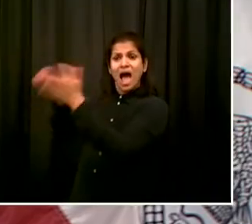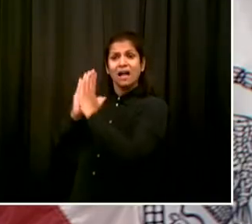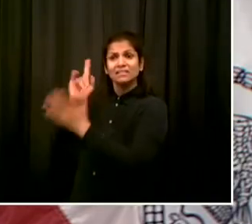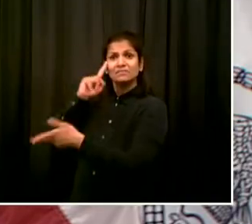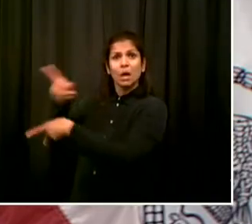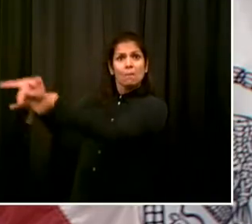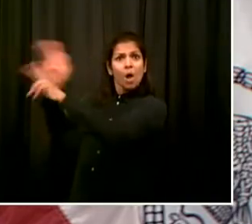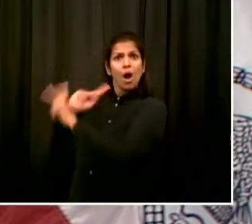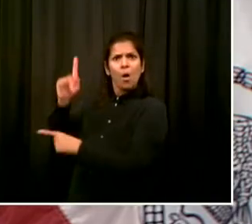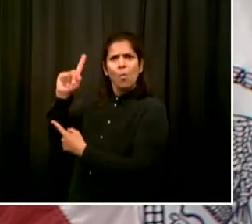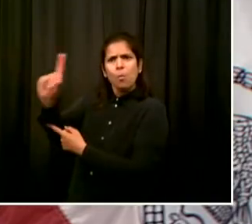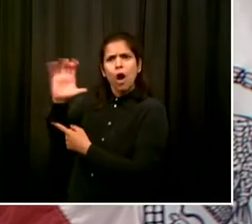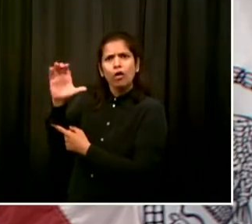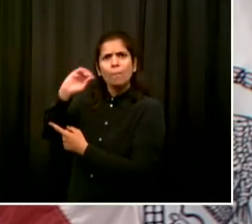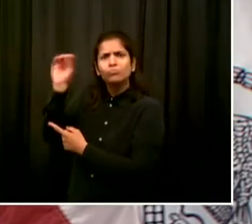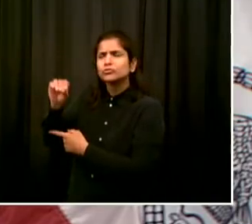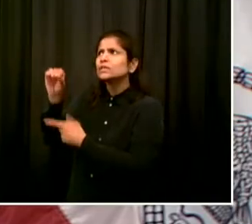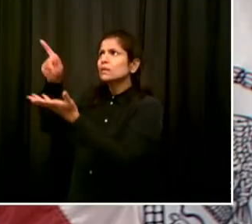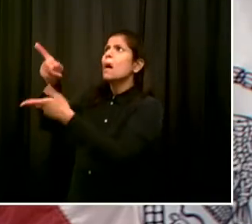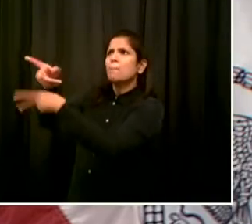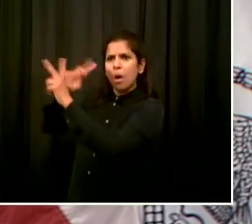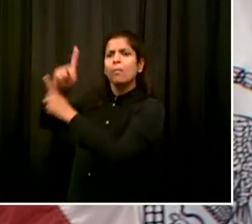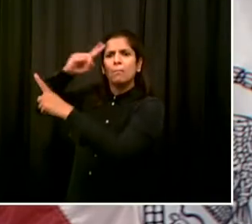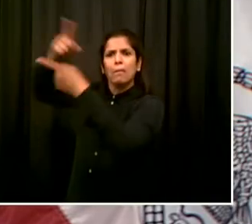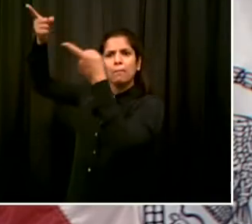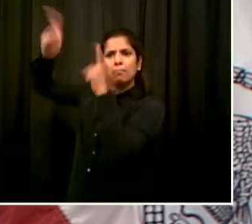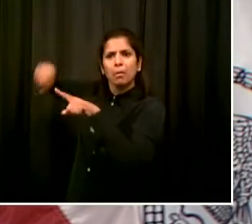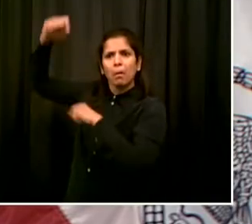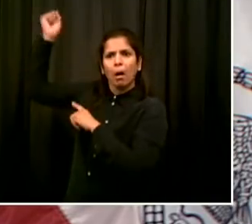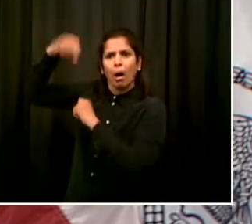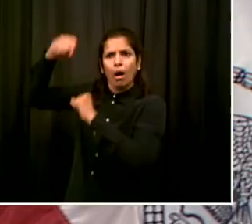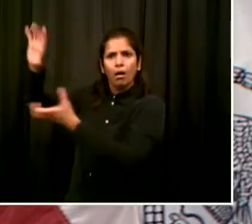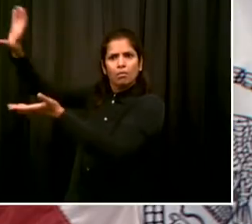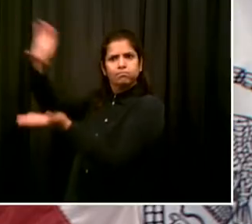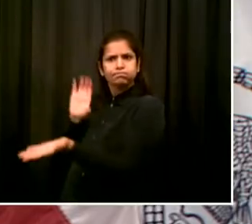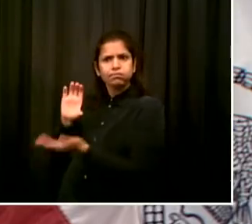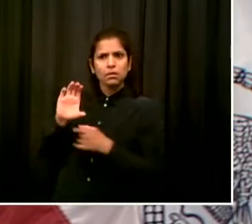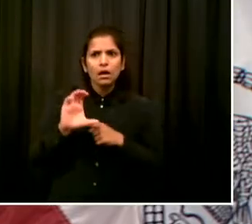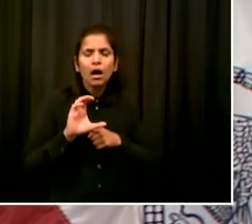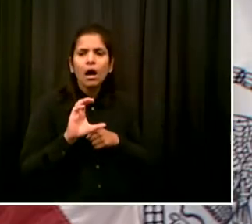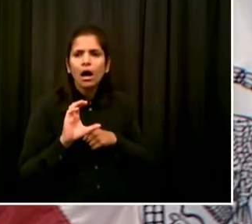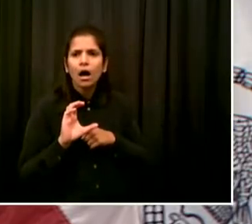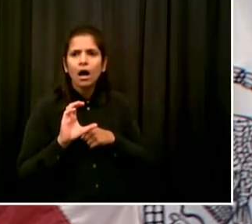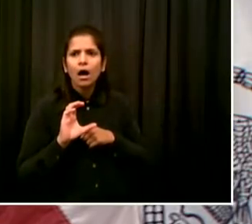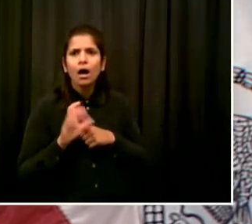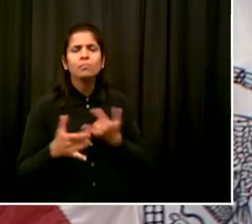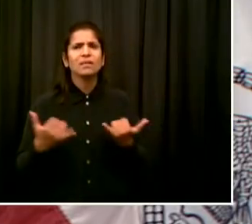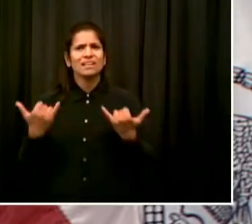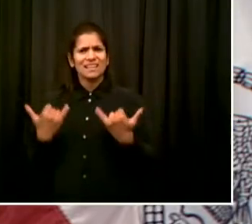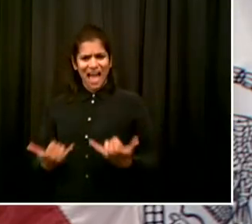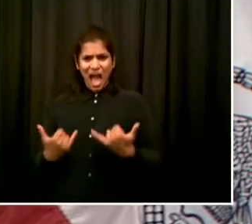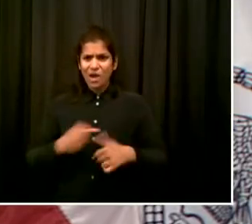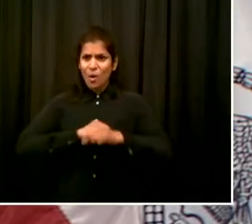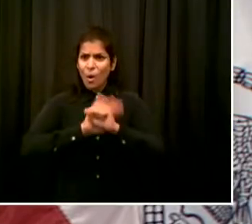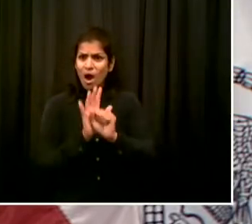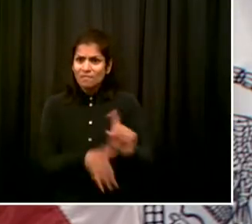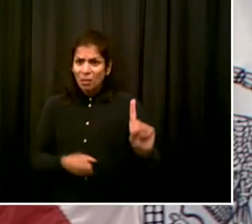OF THAT CRISIS. YOUR EX HE BORROWED $2